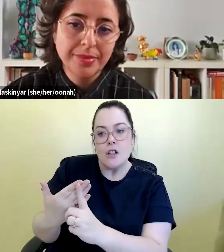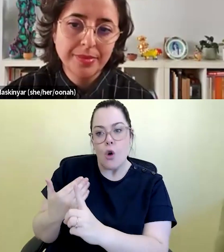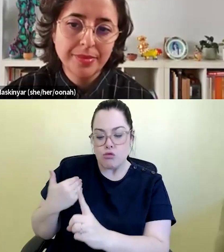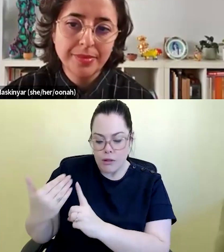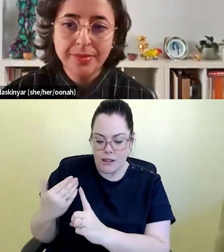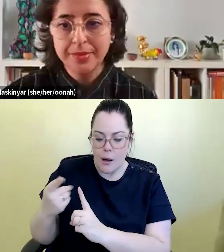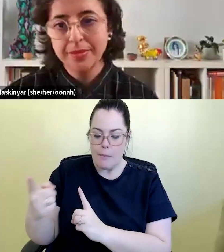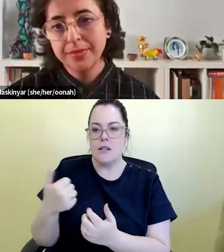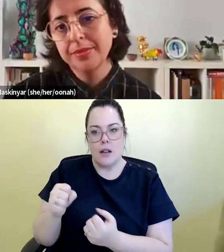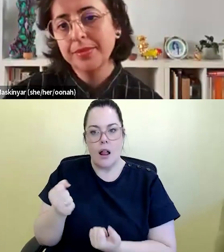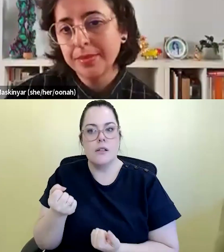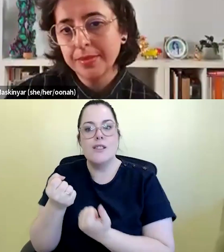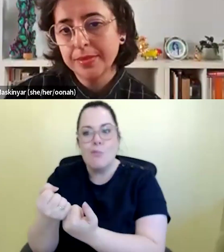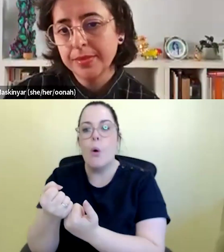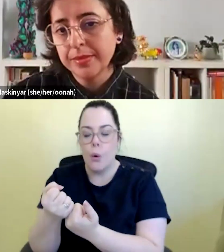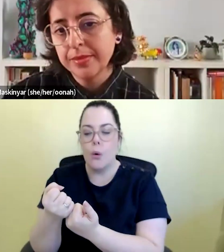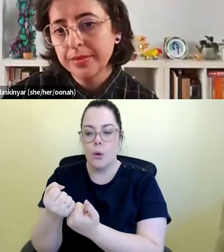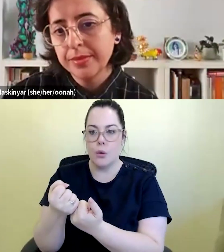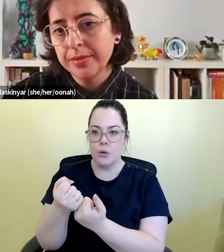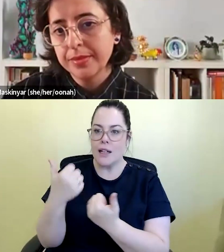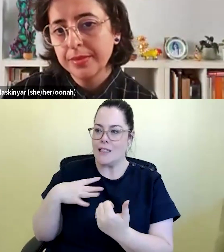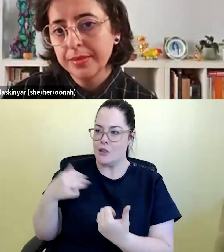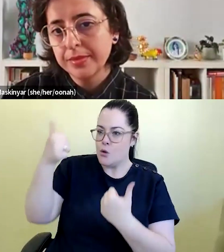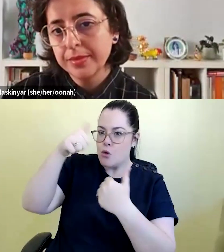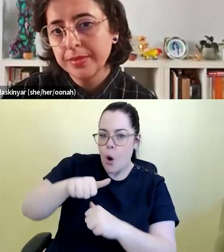each other but never worked directly, but you need to evidence that there is a strong working